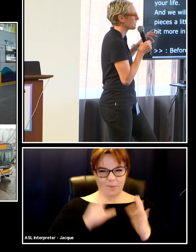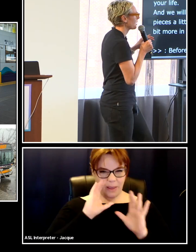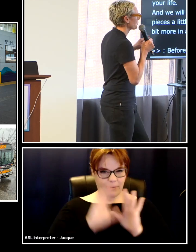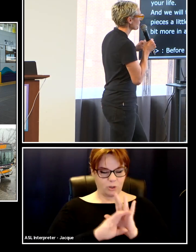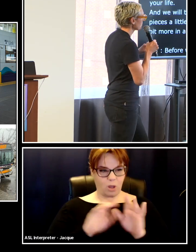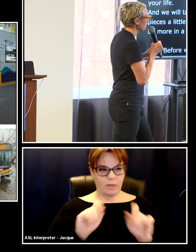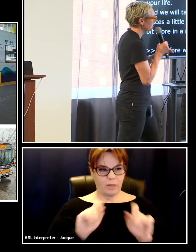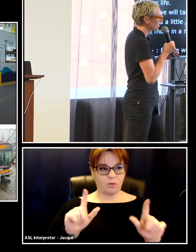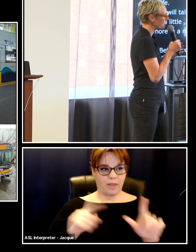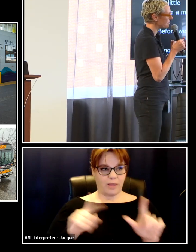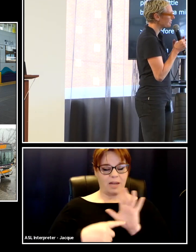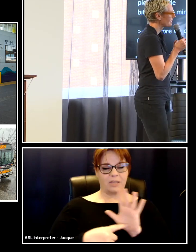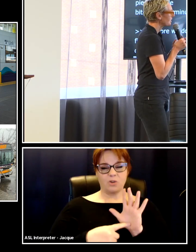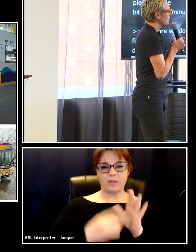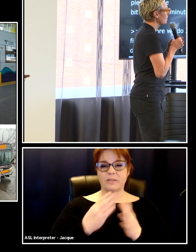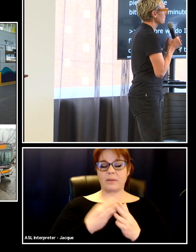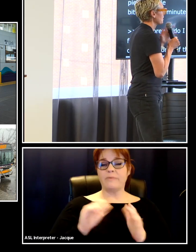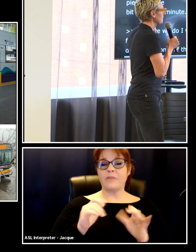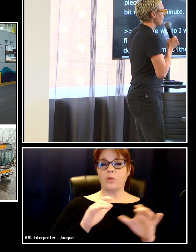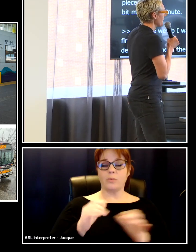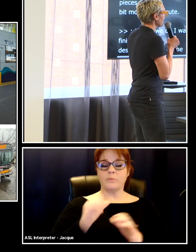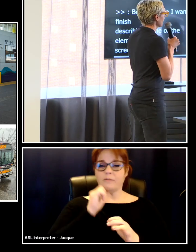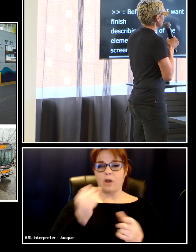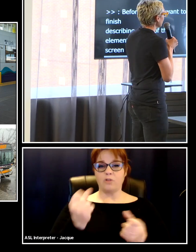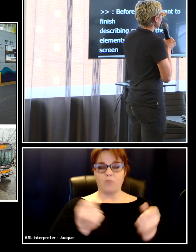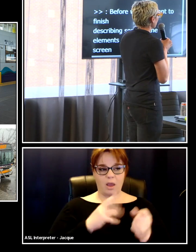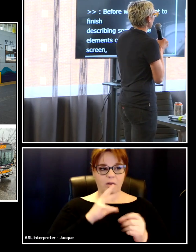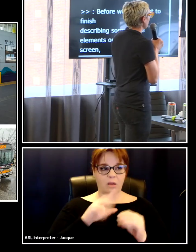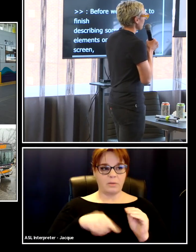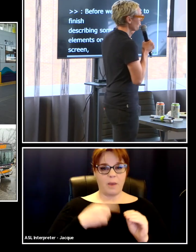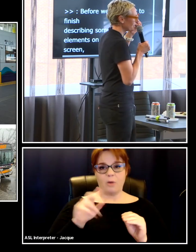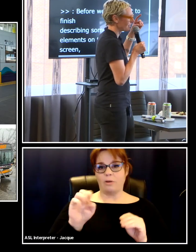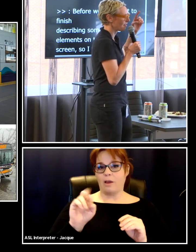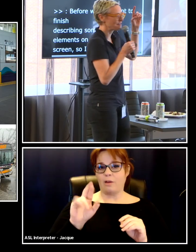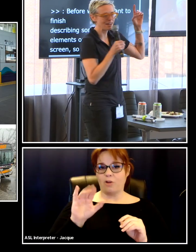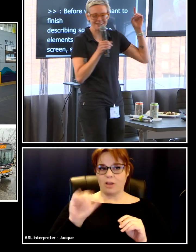of the other groups of non-drivers. Um so I talked about Erica. Um nobody's Oh, yeah. No,